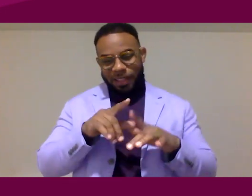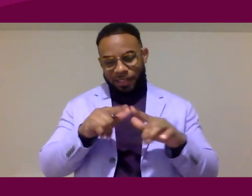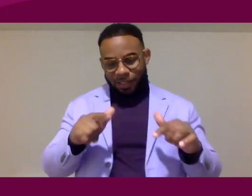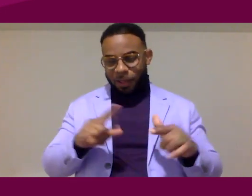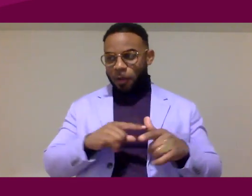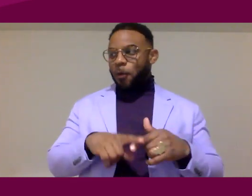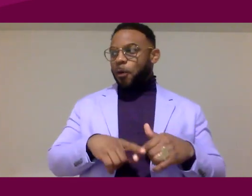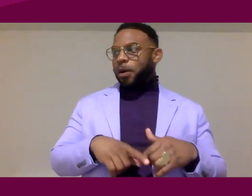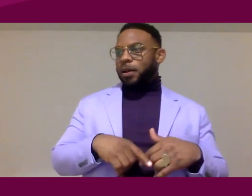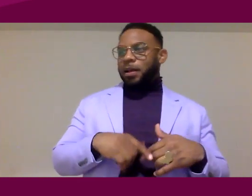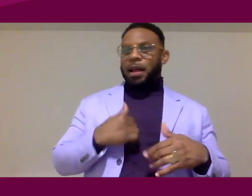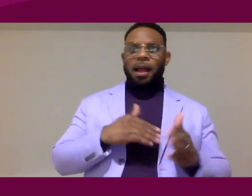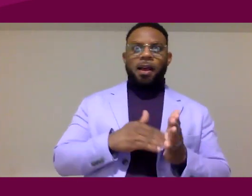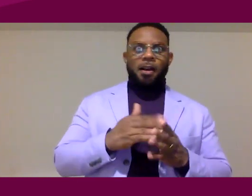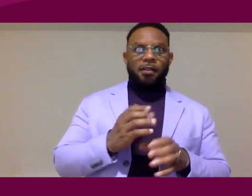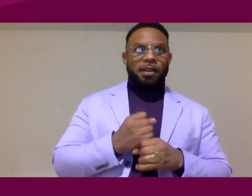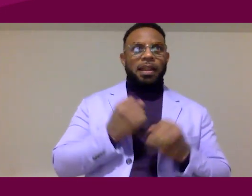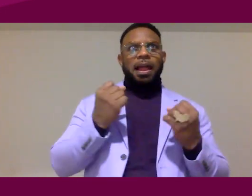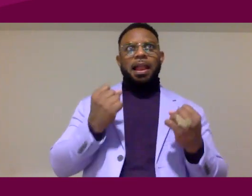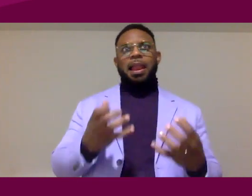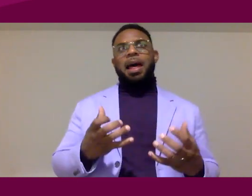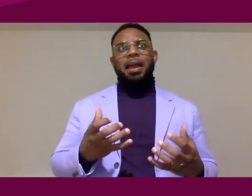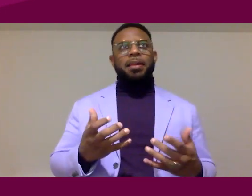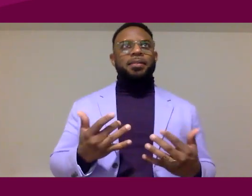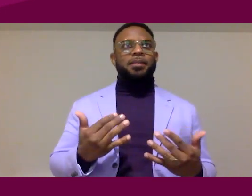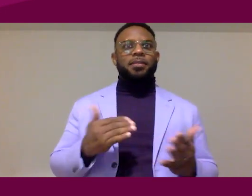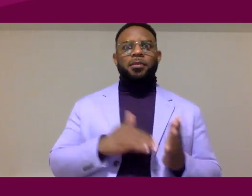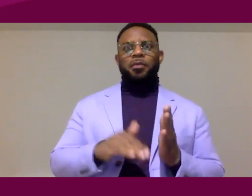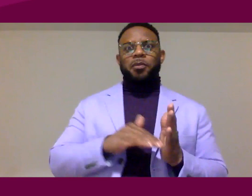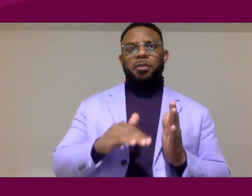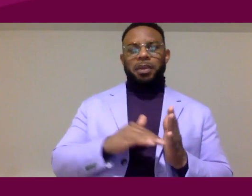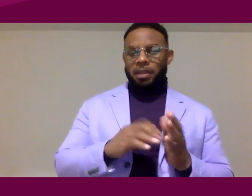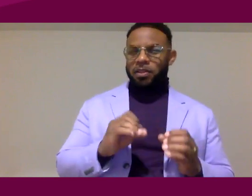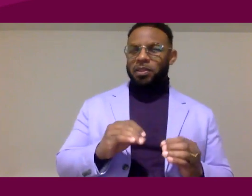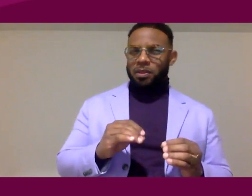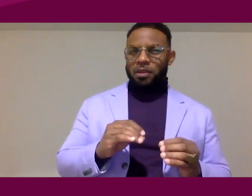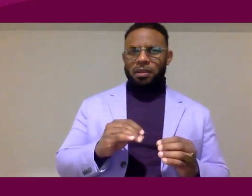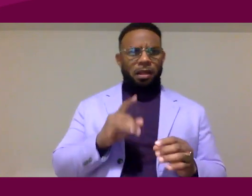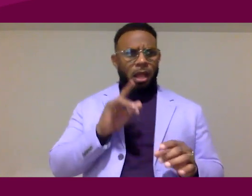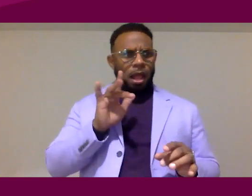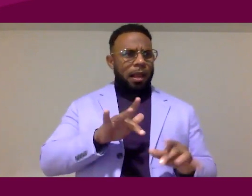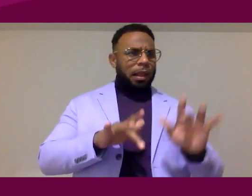Or I often get a lot of repetitive. So it's click here, click here, click here.